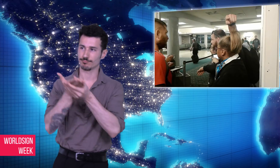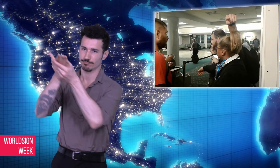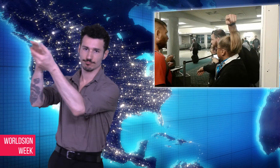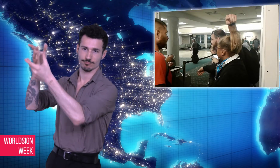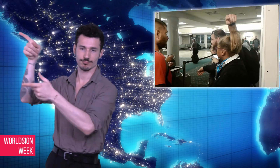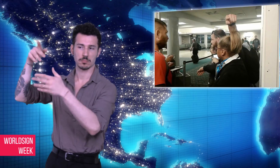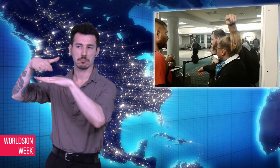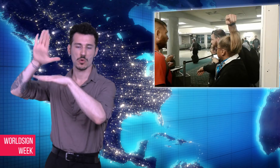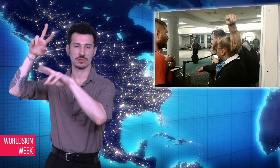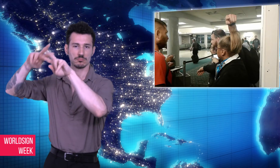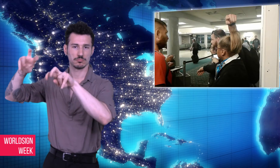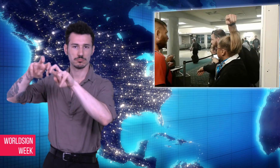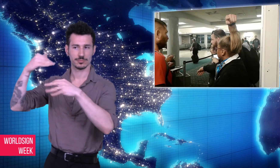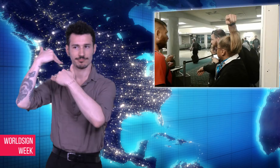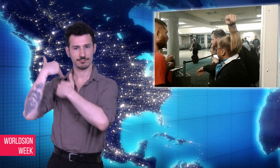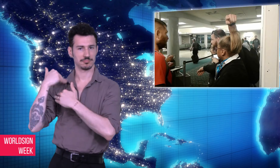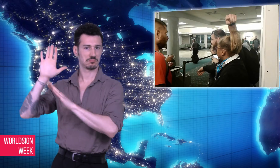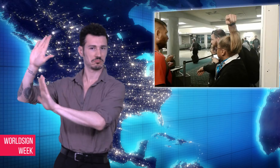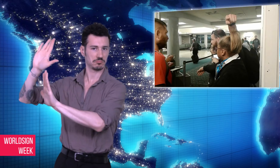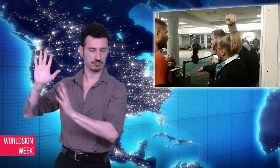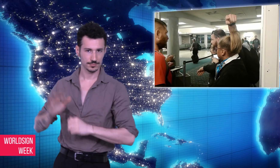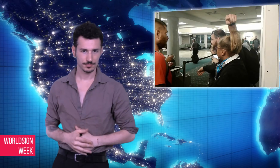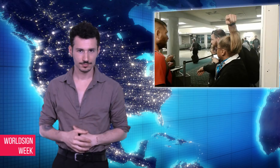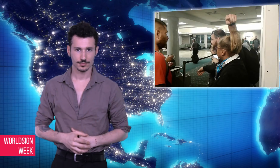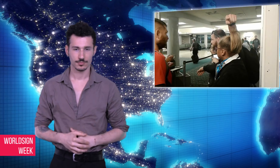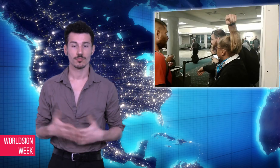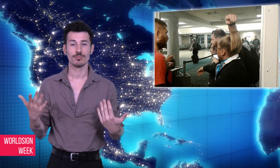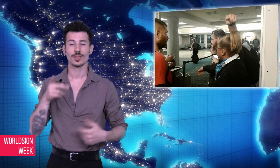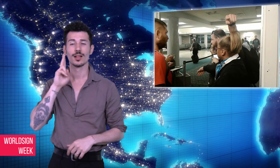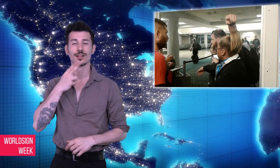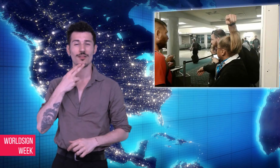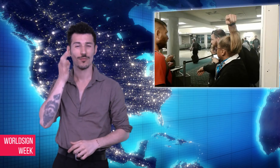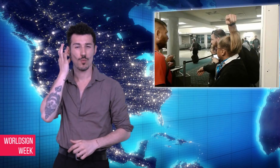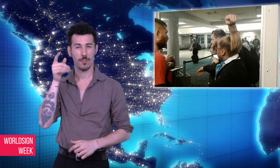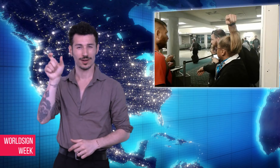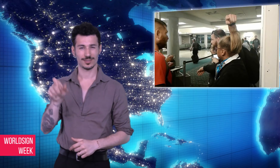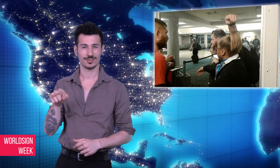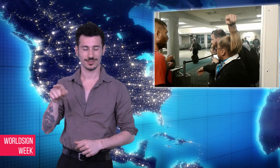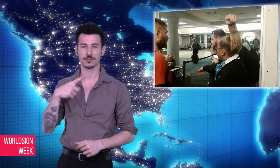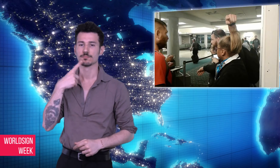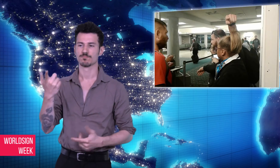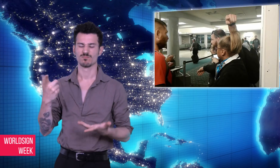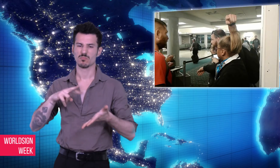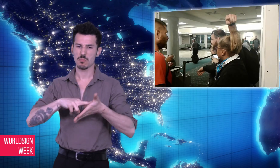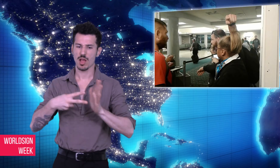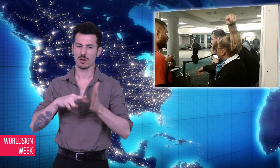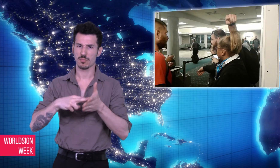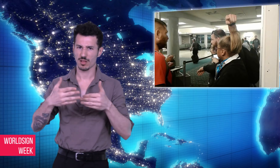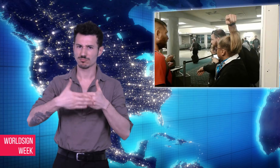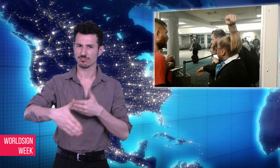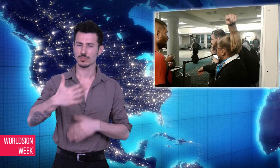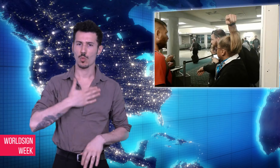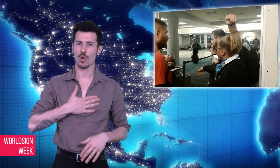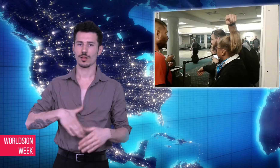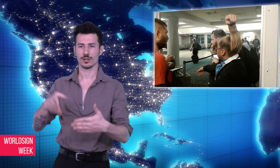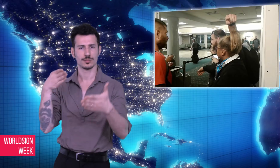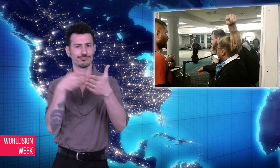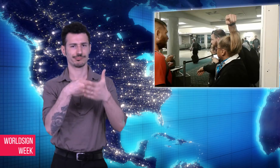handed over to the Federal Bureau of Investigation who is now investigating as the altercation happened on the plane which is under federal jurisdiction.